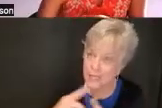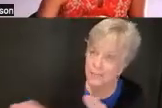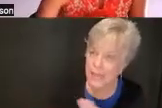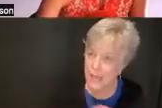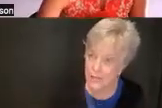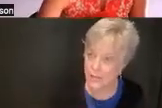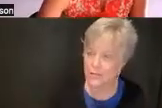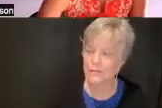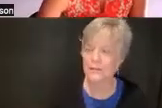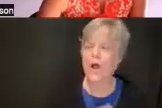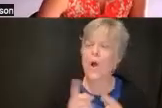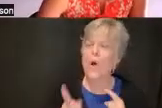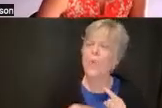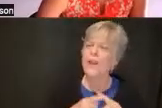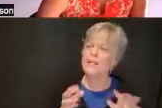disability cultural centers,